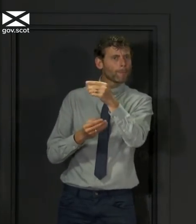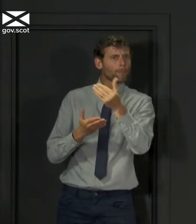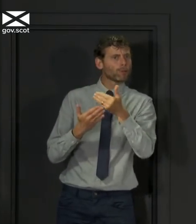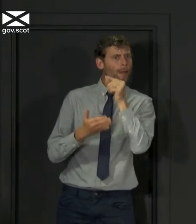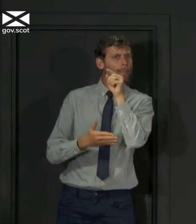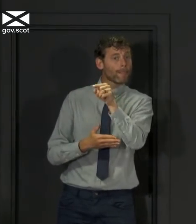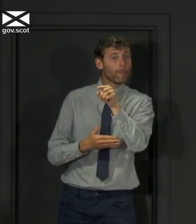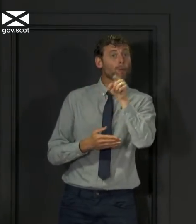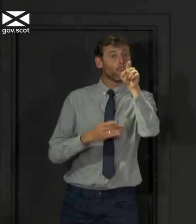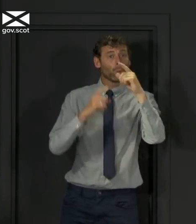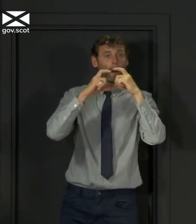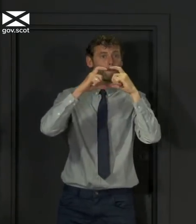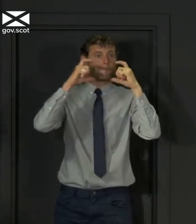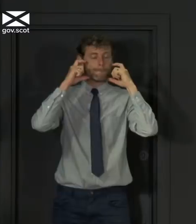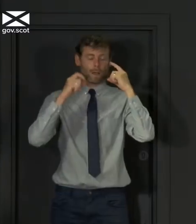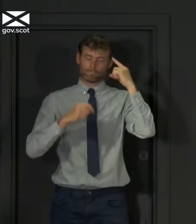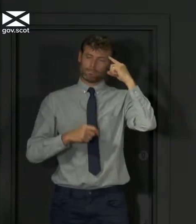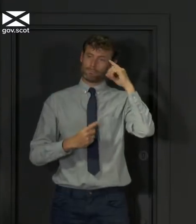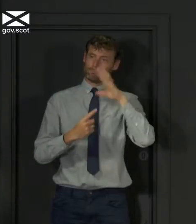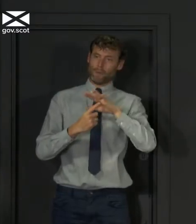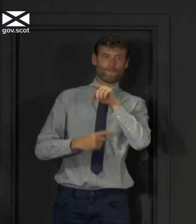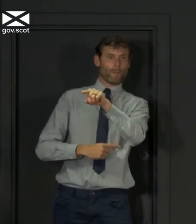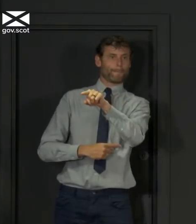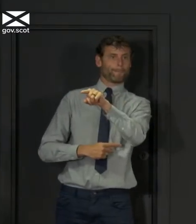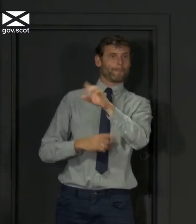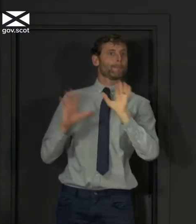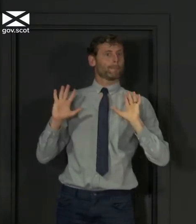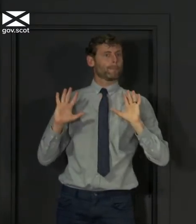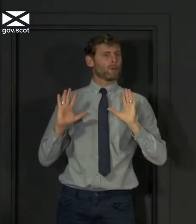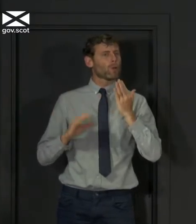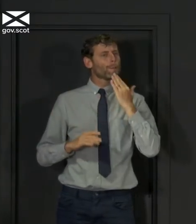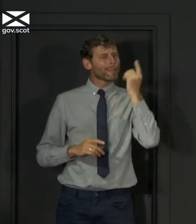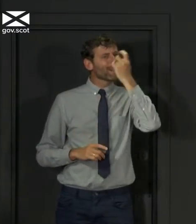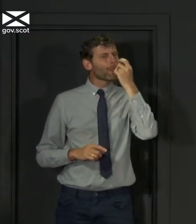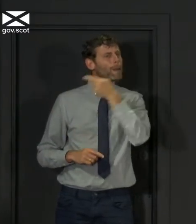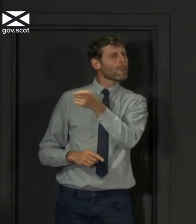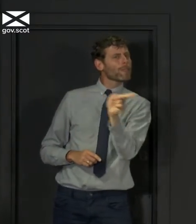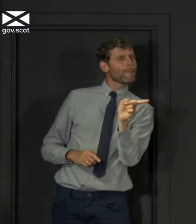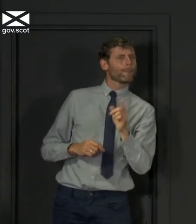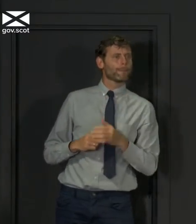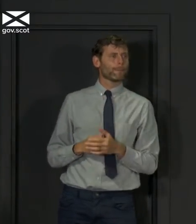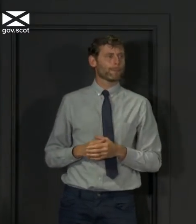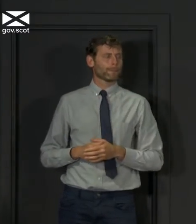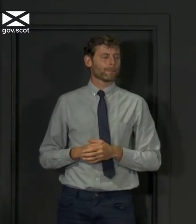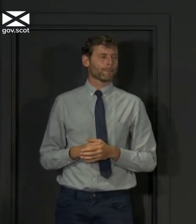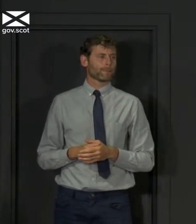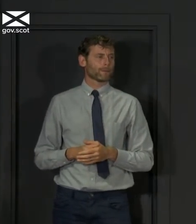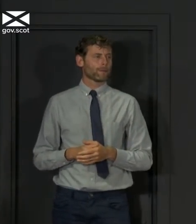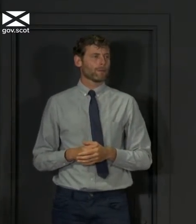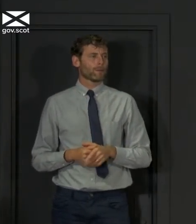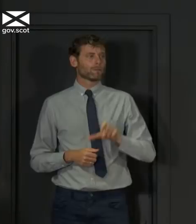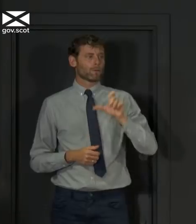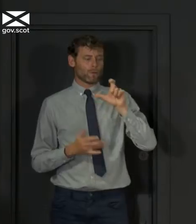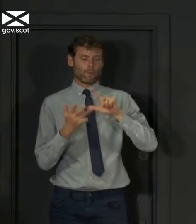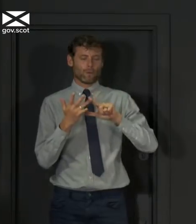another reason to do it and please consider that. Paul Malik from the Courier.